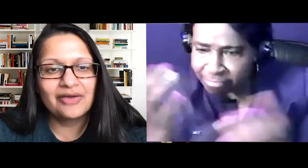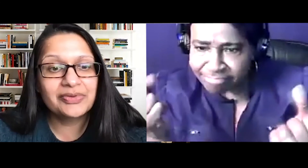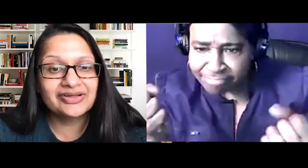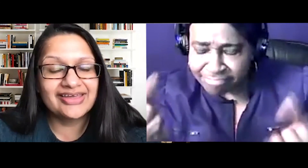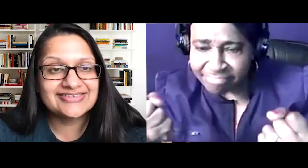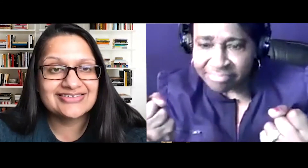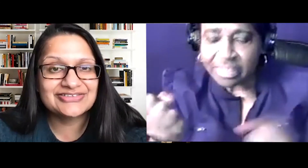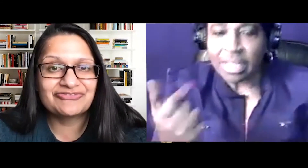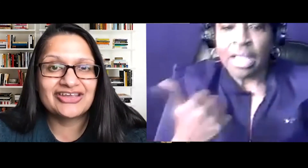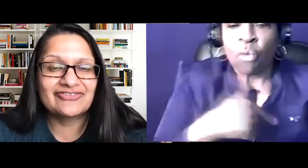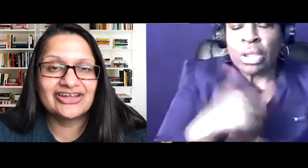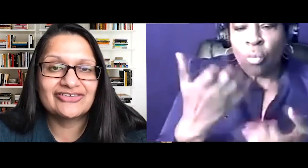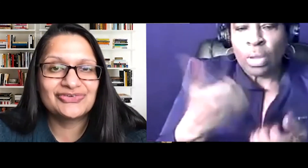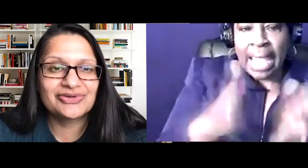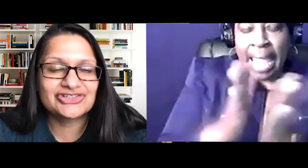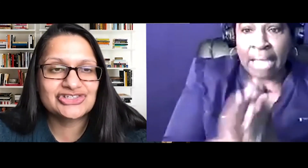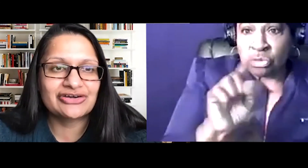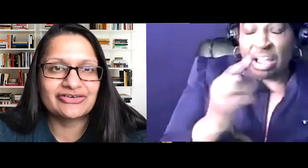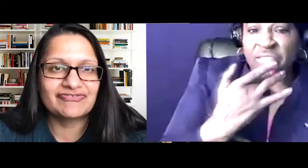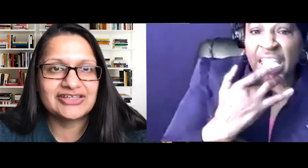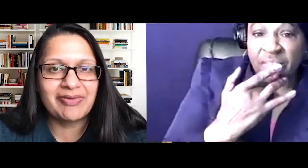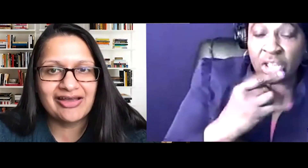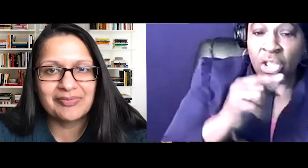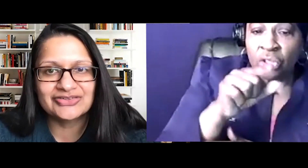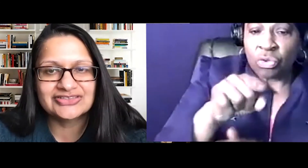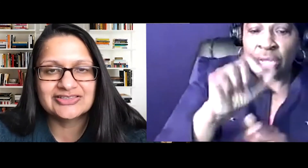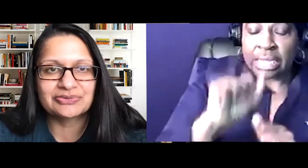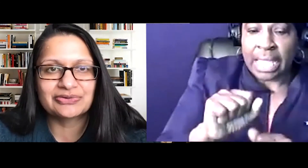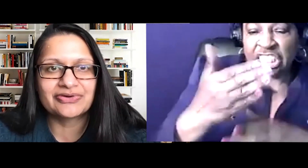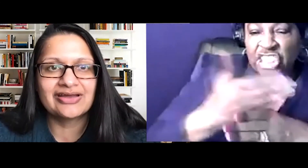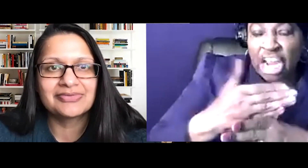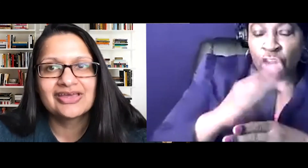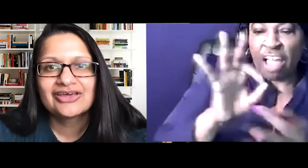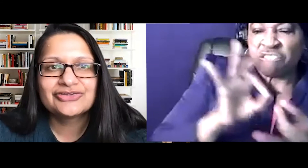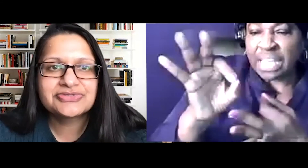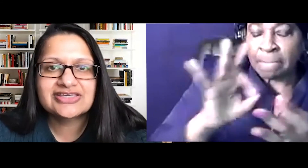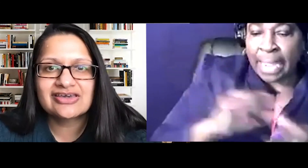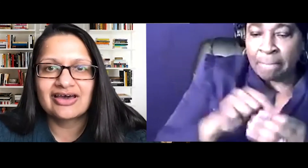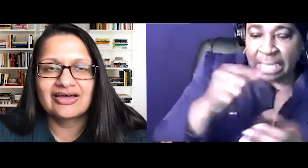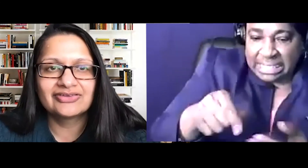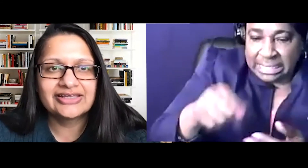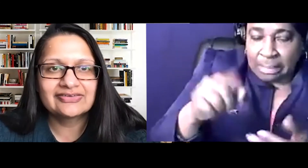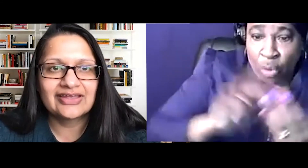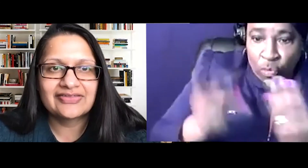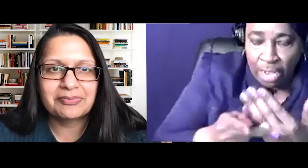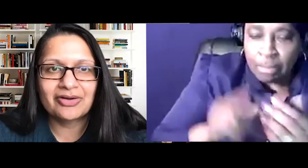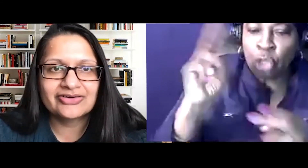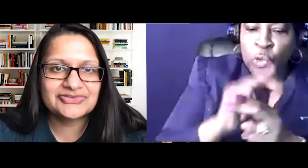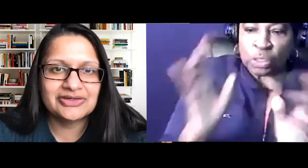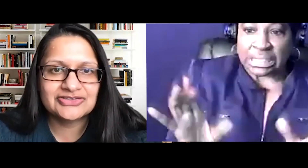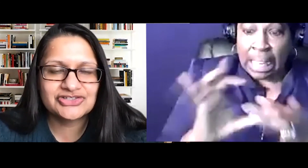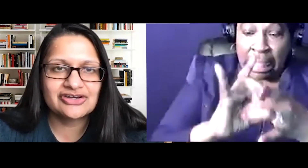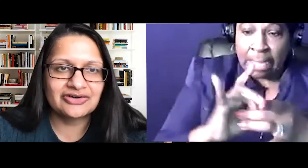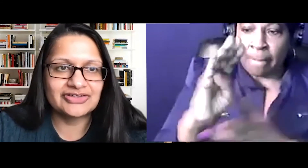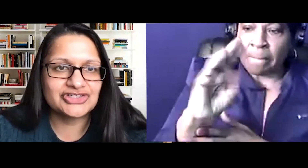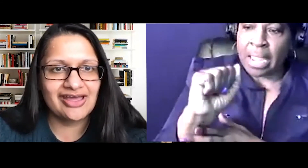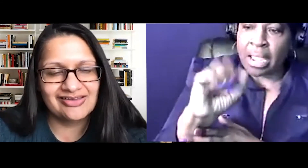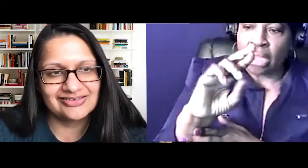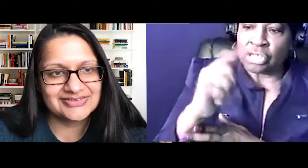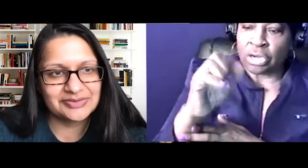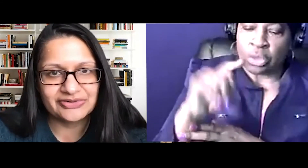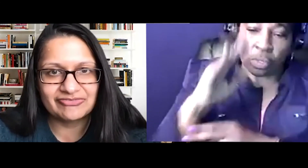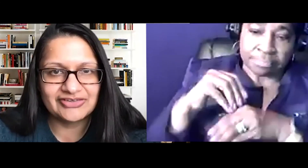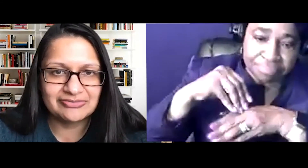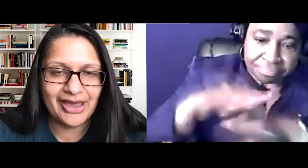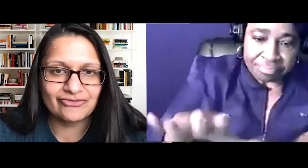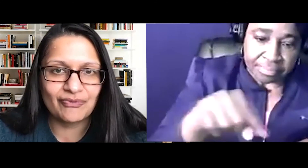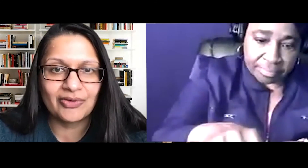We would like to ask you a favor. If you can share your feedback about today's program using the link that I think Margaret is going to share in the chat. It's a brief feedback form.